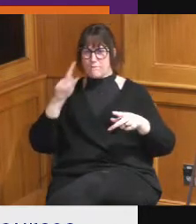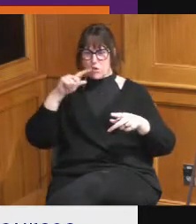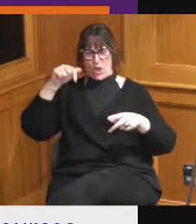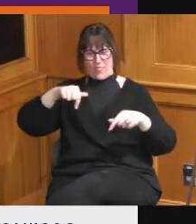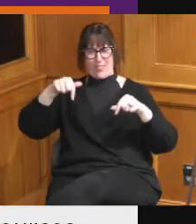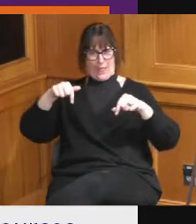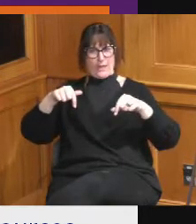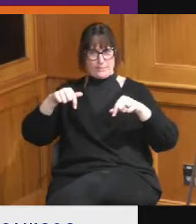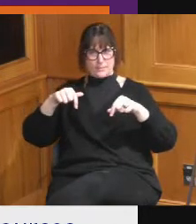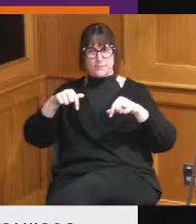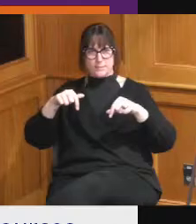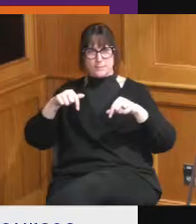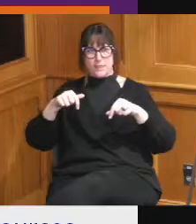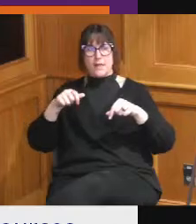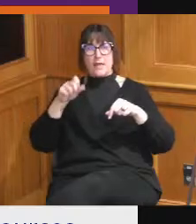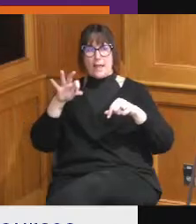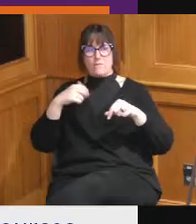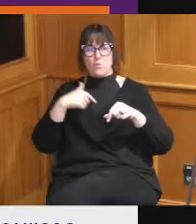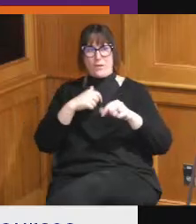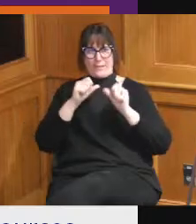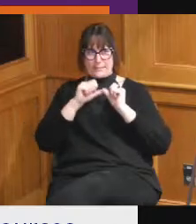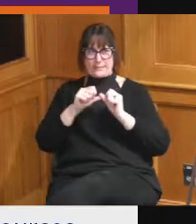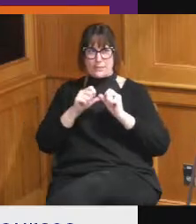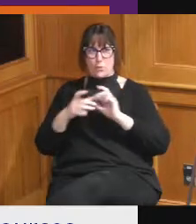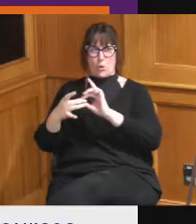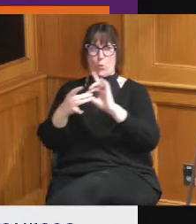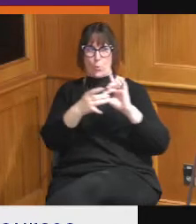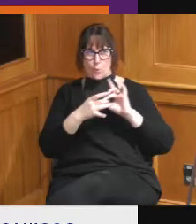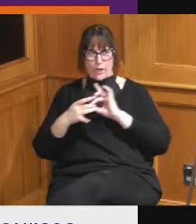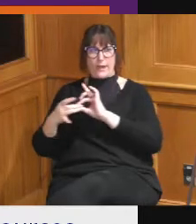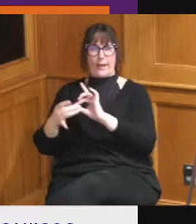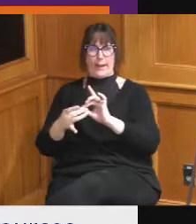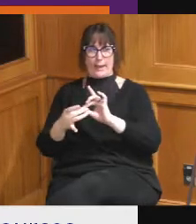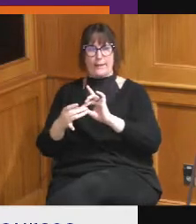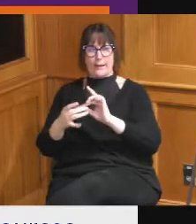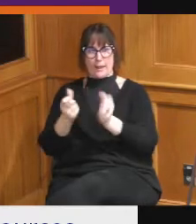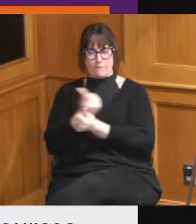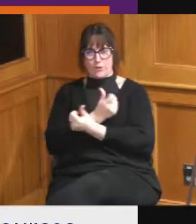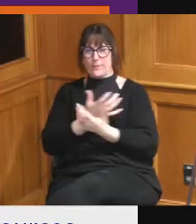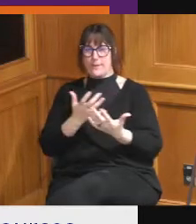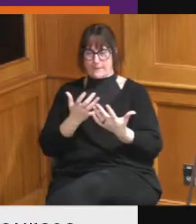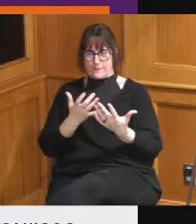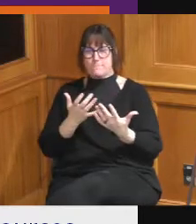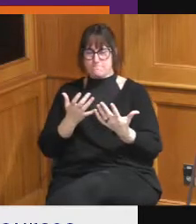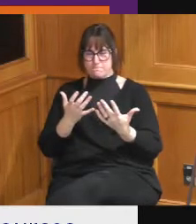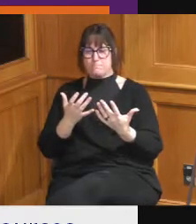this idea of coordinating to really have impact in spite of those challenges and that's what you